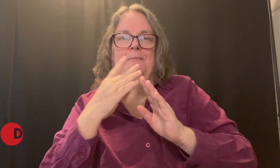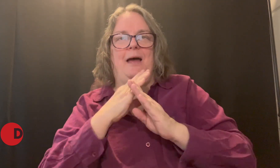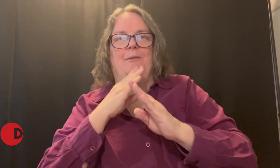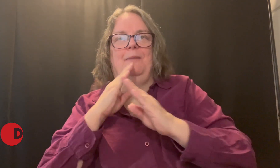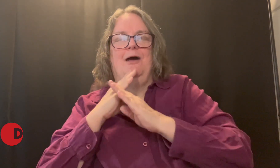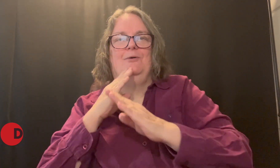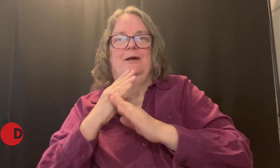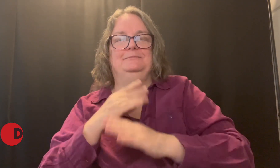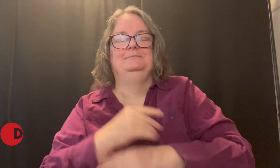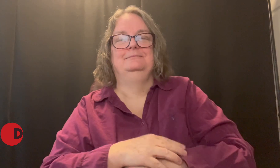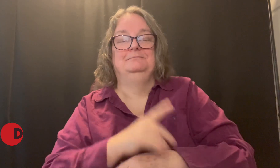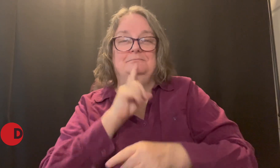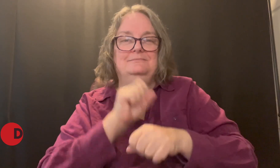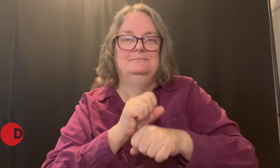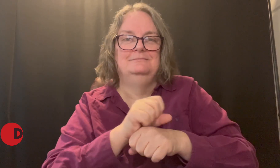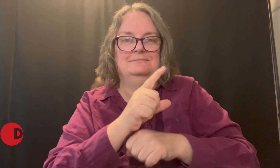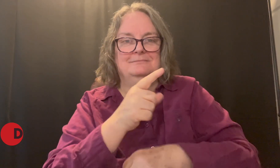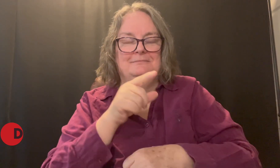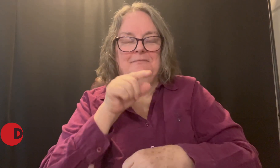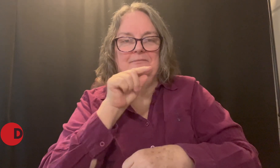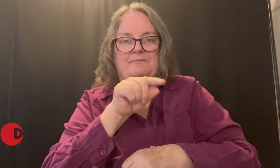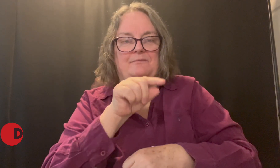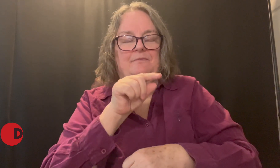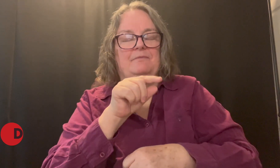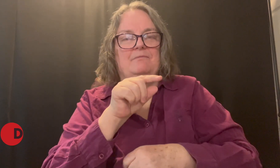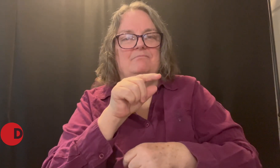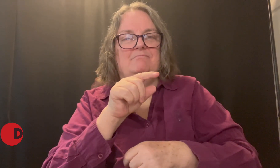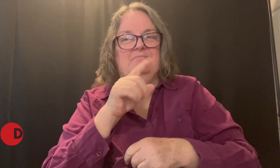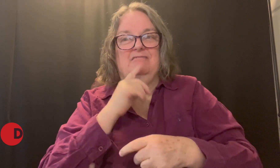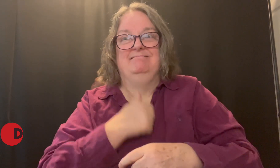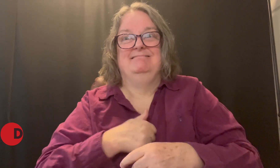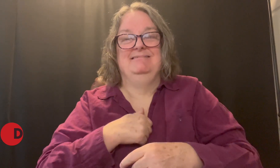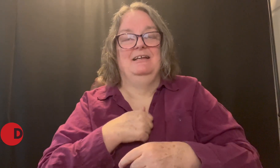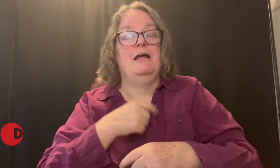how restrictive it is. That's a double barrier. She said she was sorry.